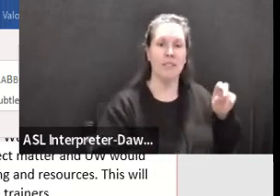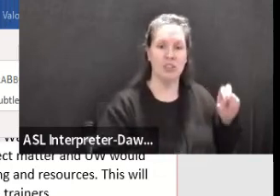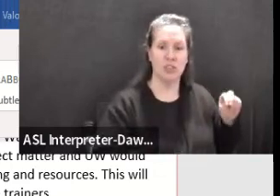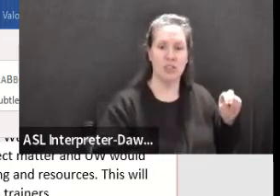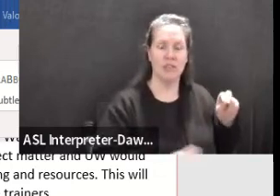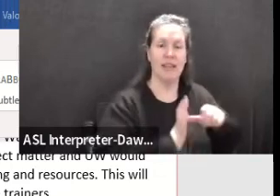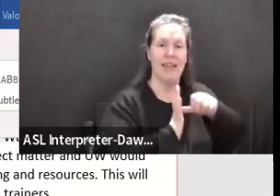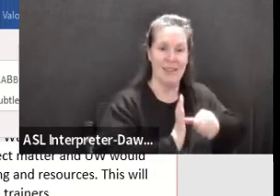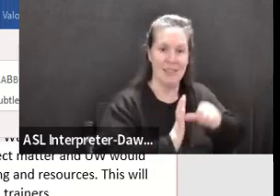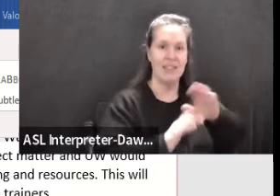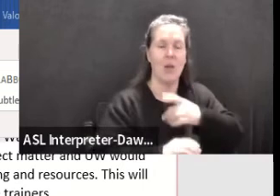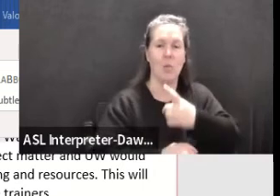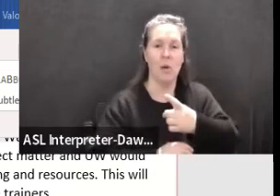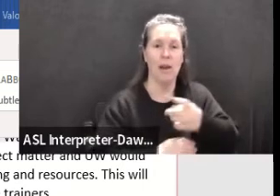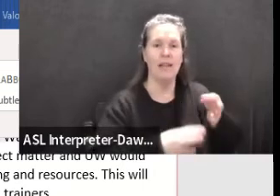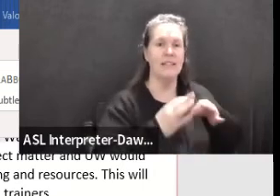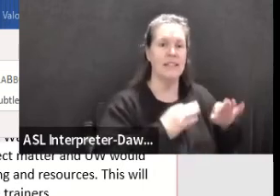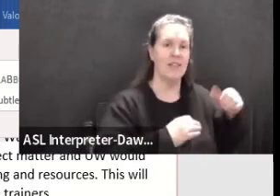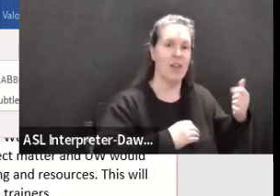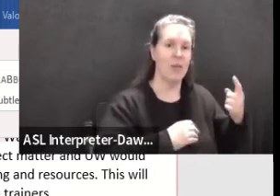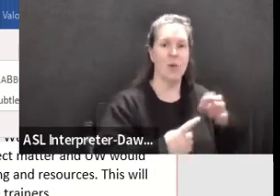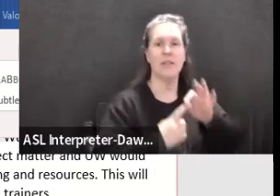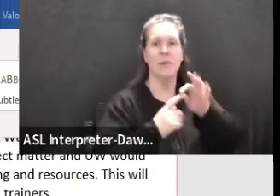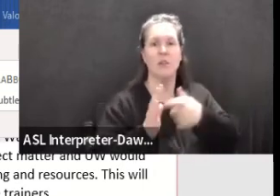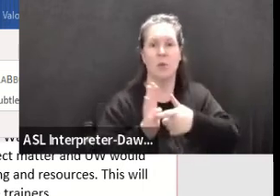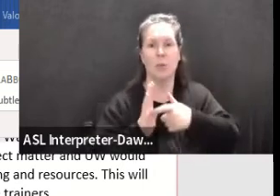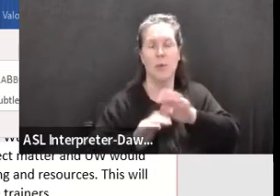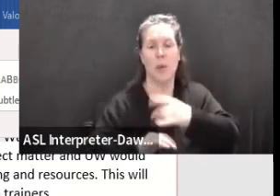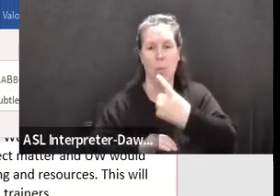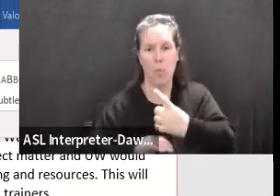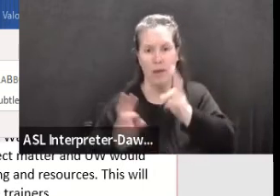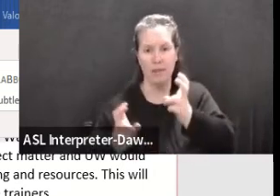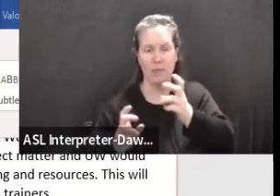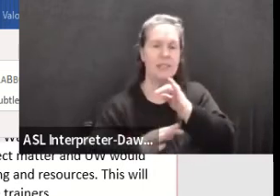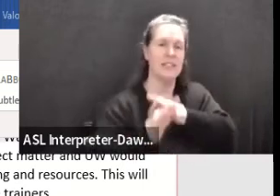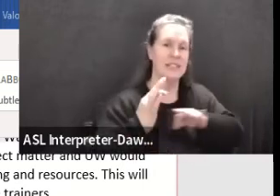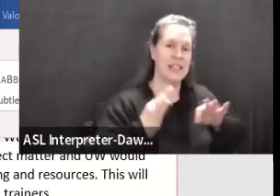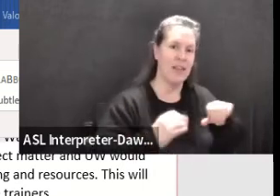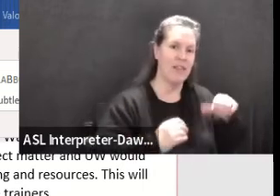on one over another or a special set of requirements on one subject over another is not something